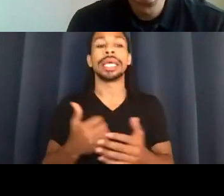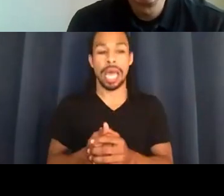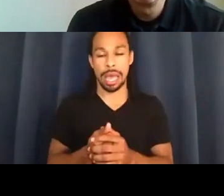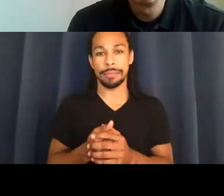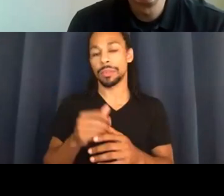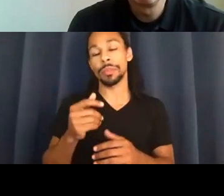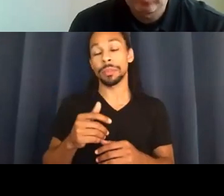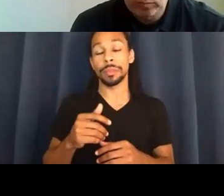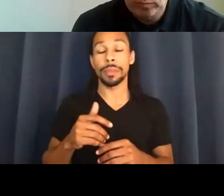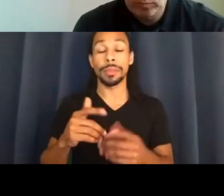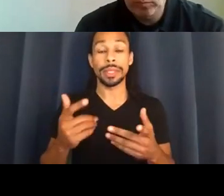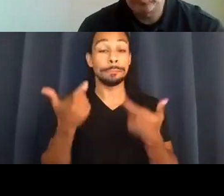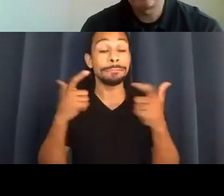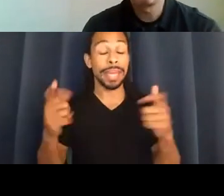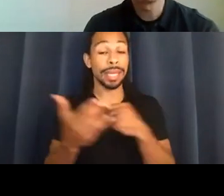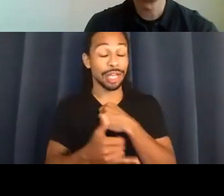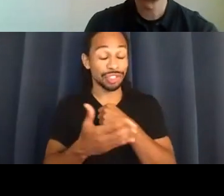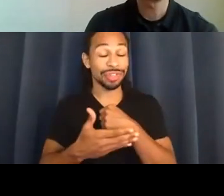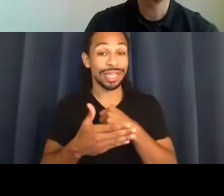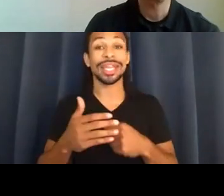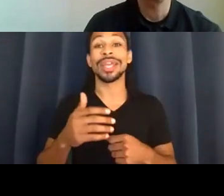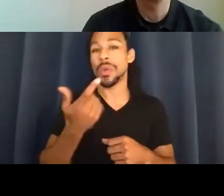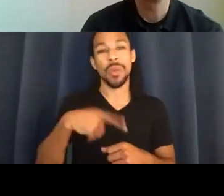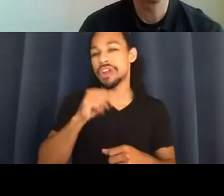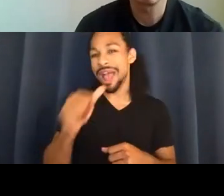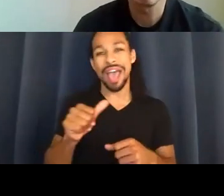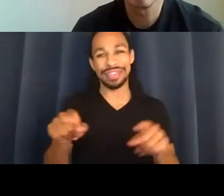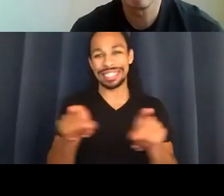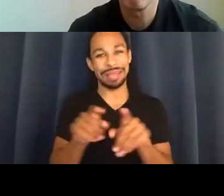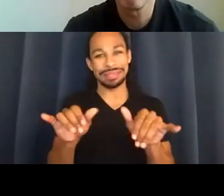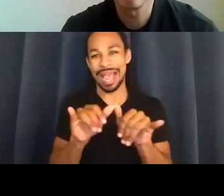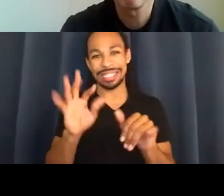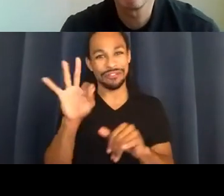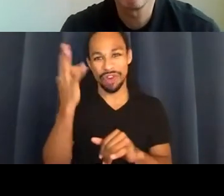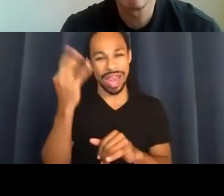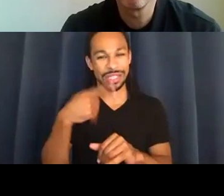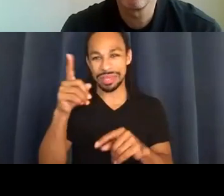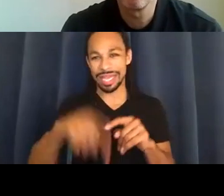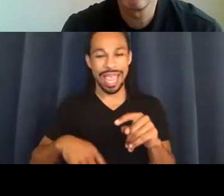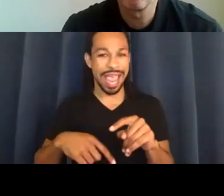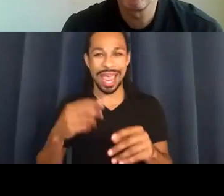country. We are not the size of France. We don't work that quickly and that efficiently,